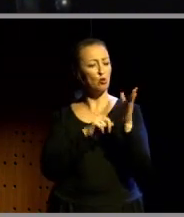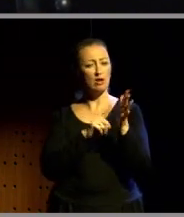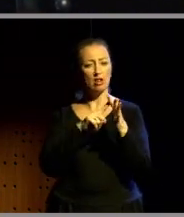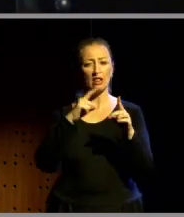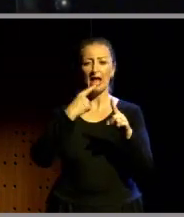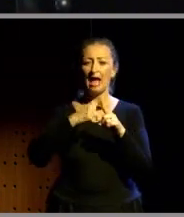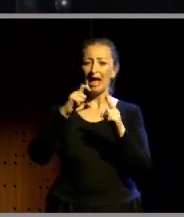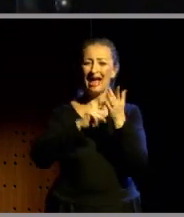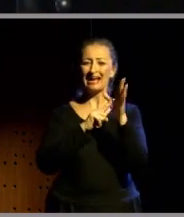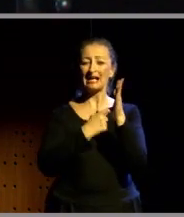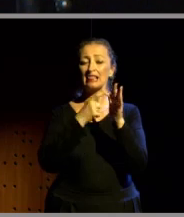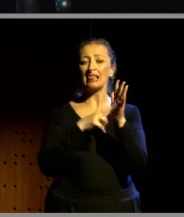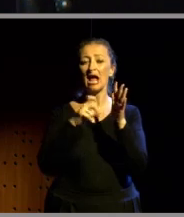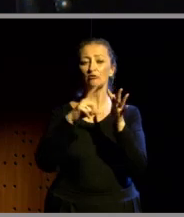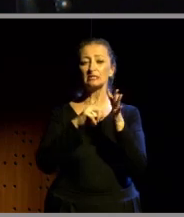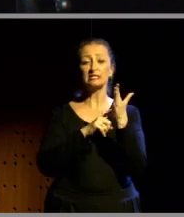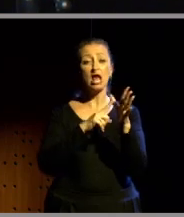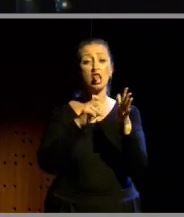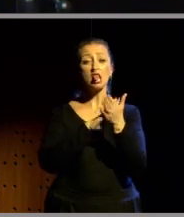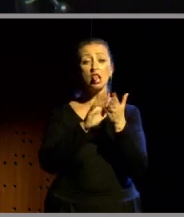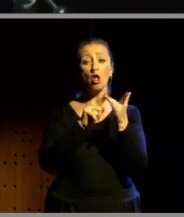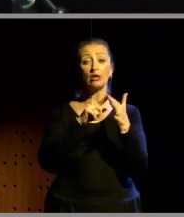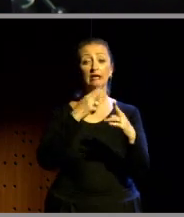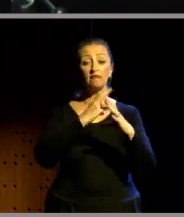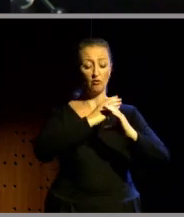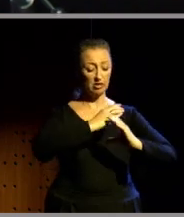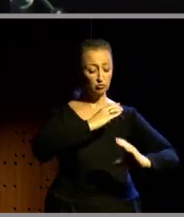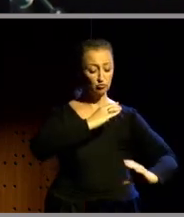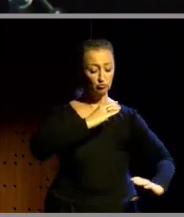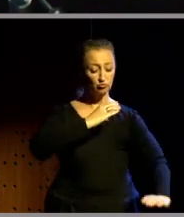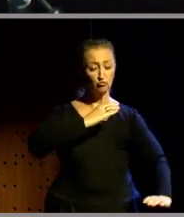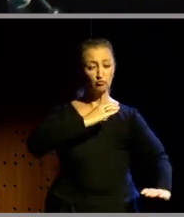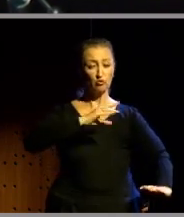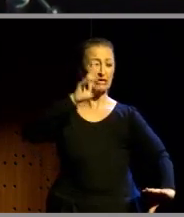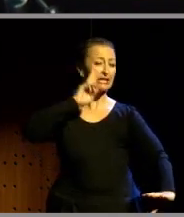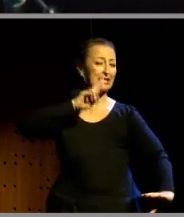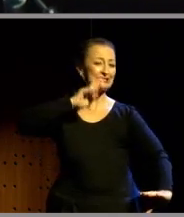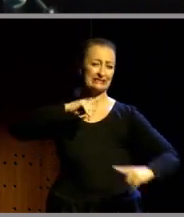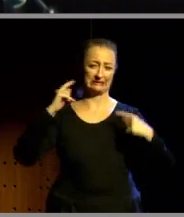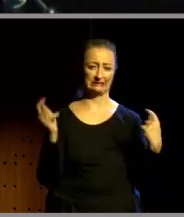for the cultural didgeridoo cleansing ceremony.